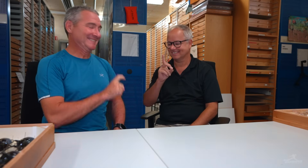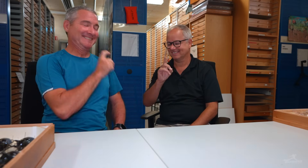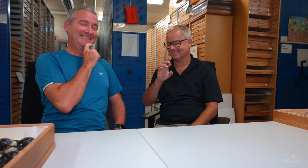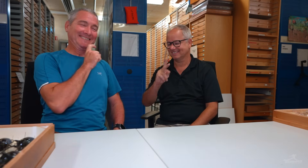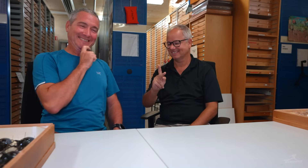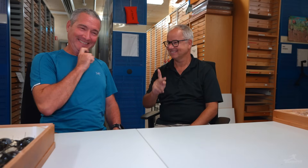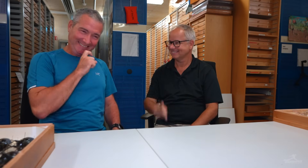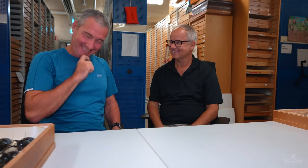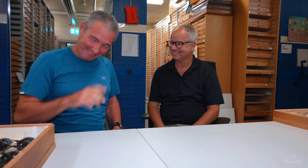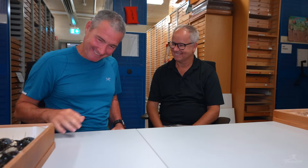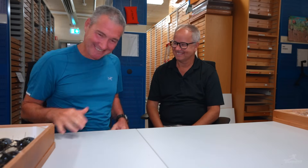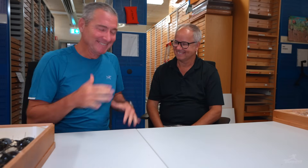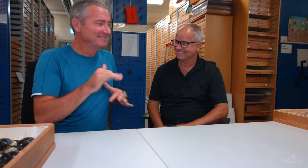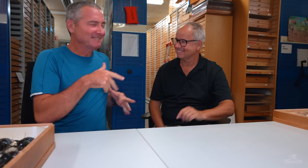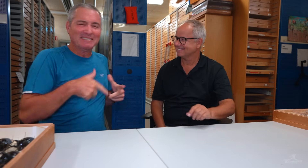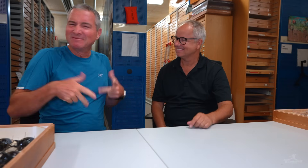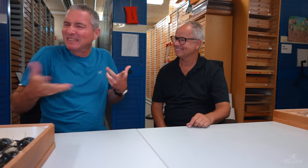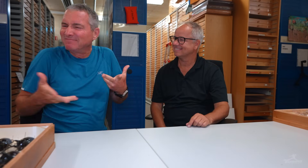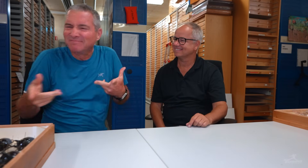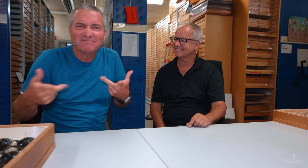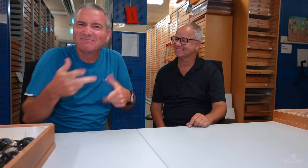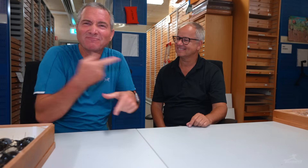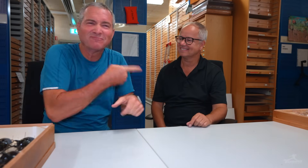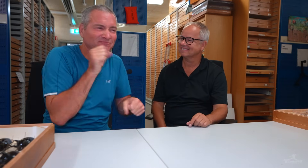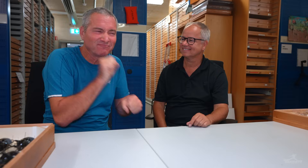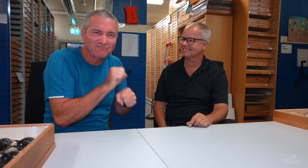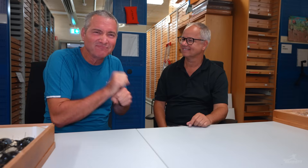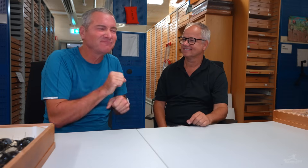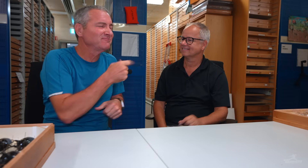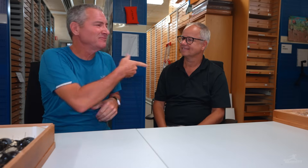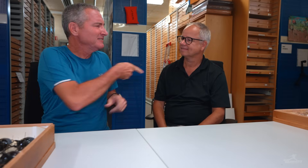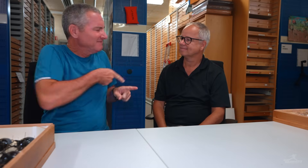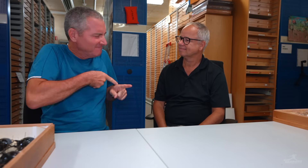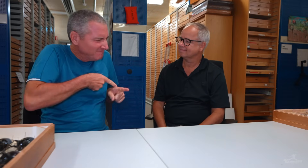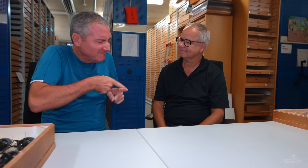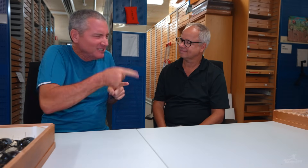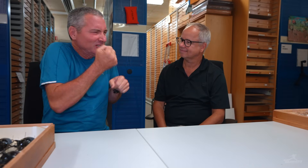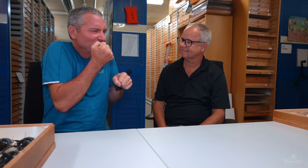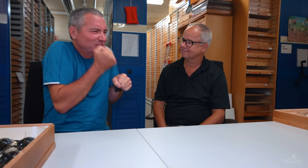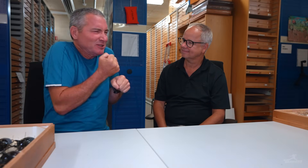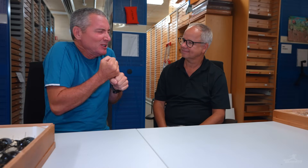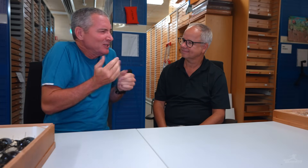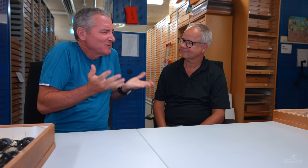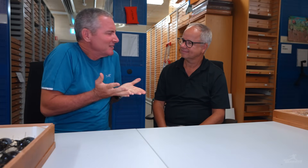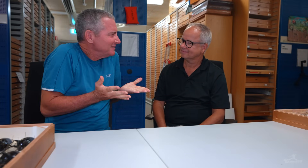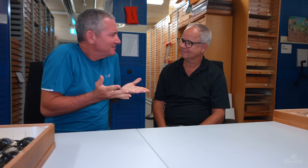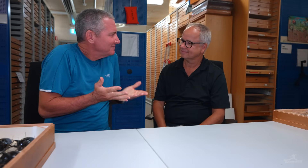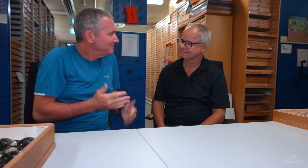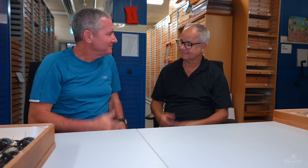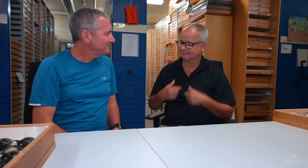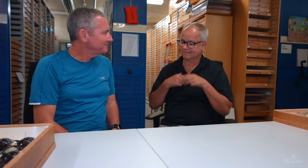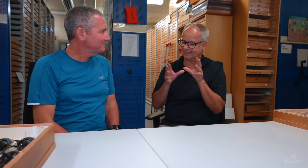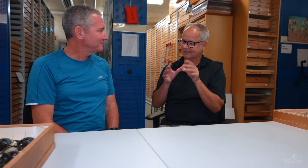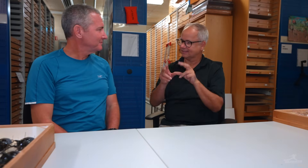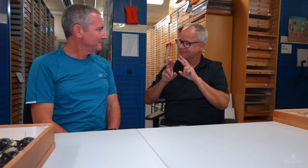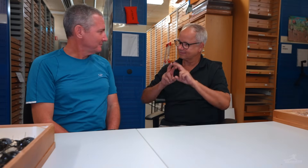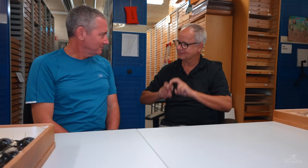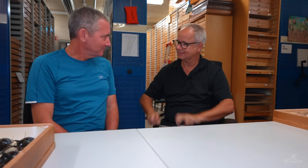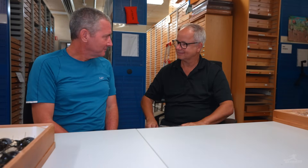Got it. So, Dirk’s work is quite specialized. Can you explain what you do? I’m an entomologist, I study insects.